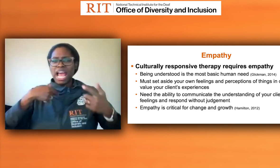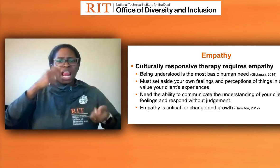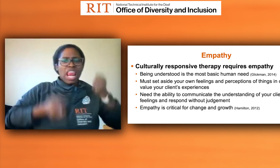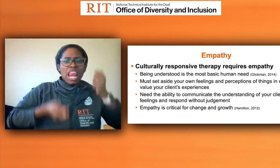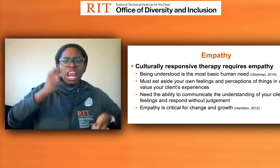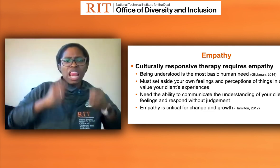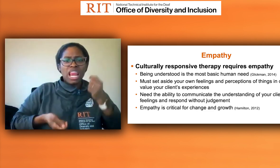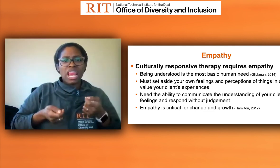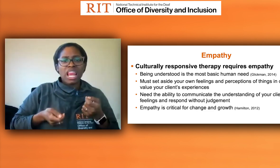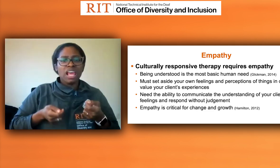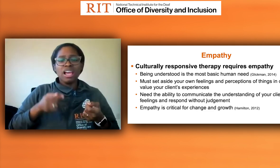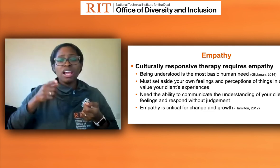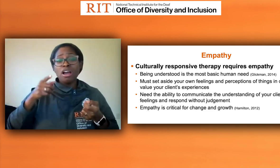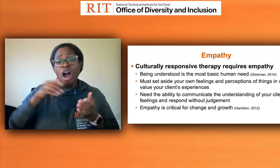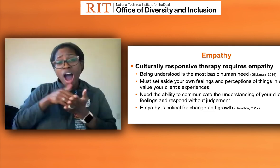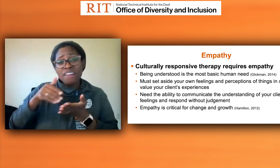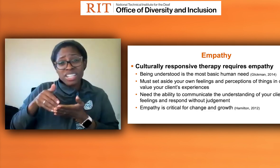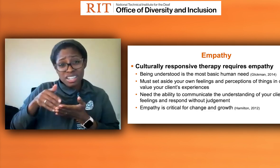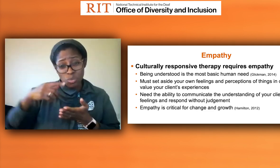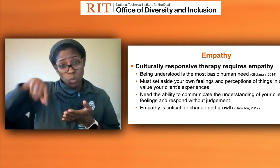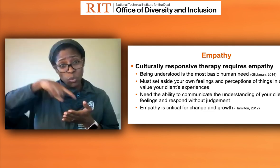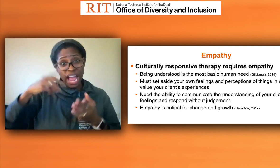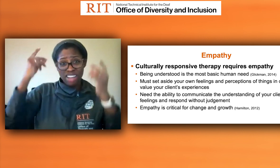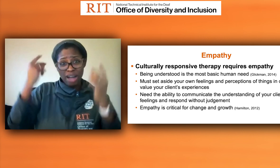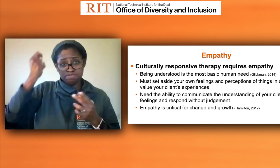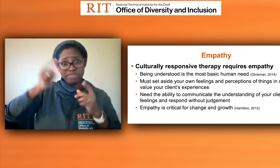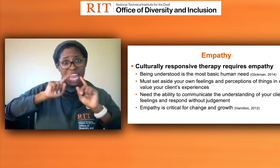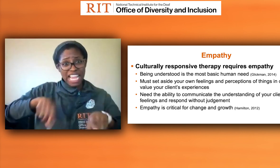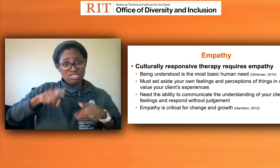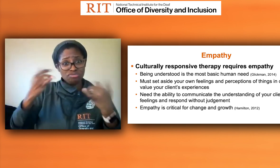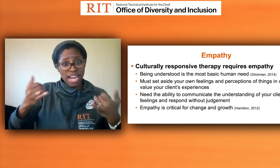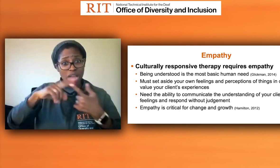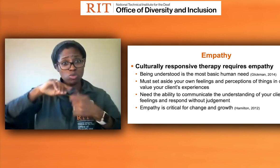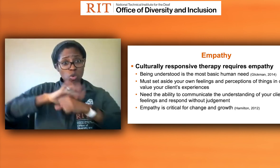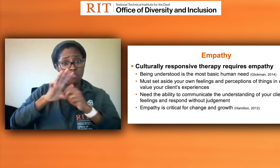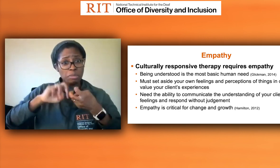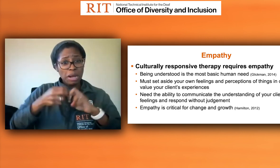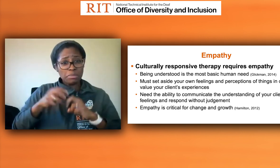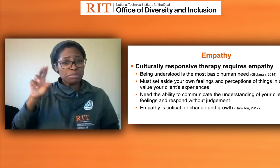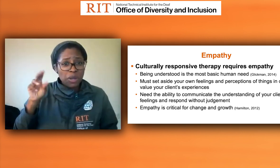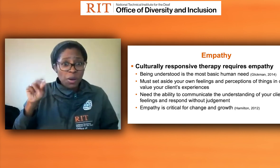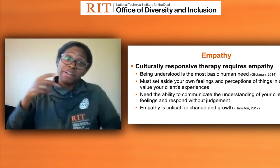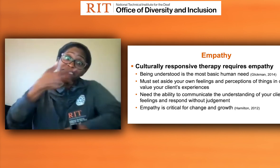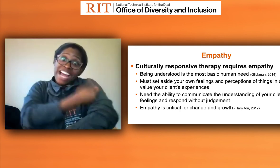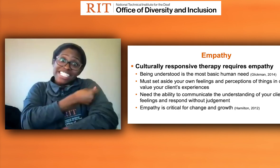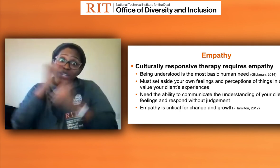perhaps becoming depressed or developing anxiety amid these COVID times. We don't have all the answers to